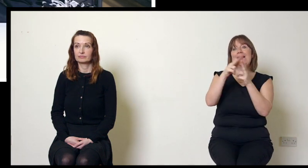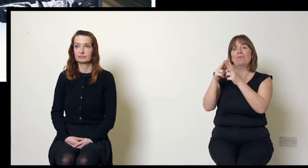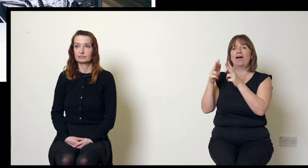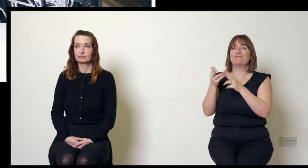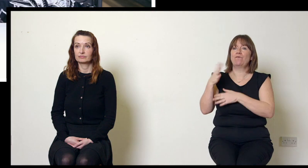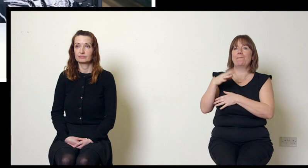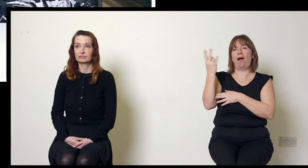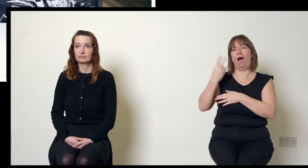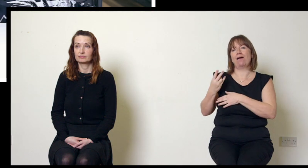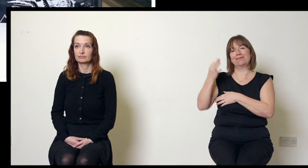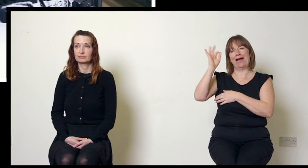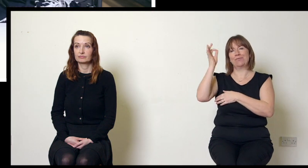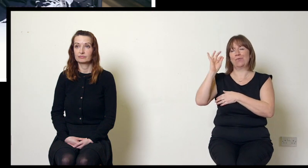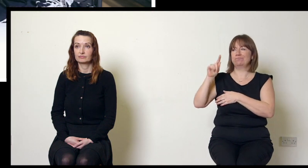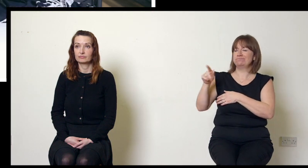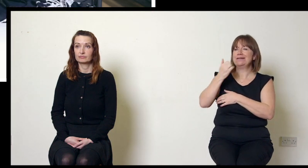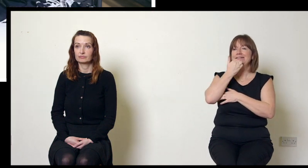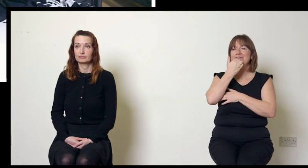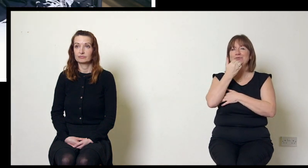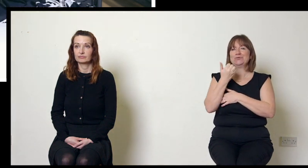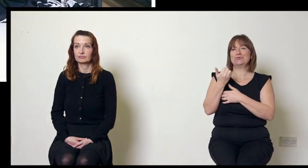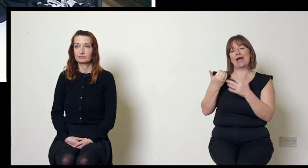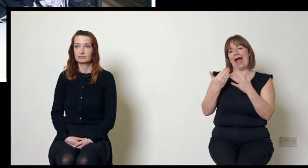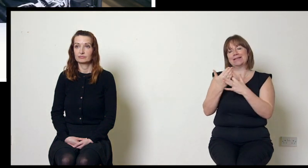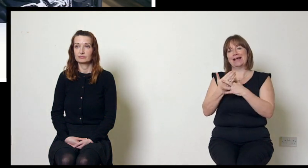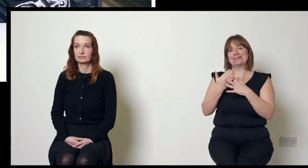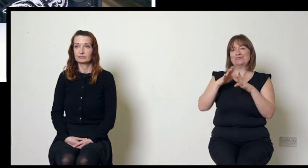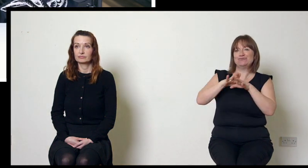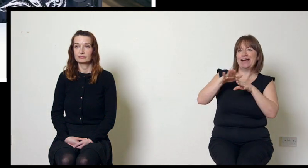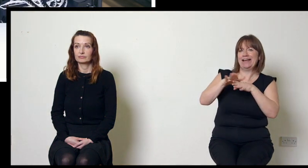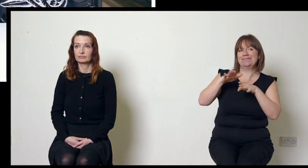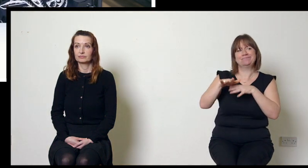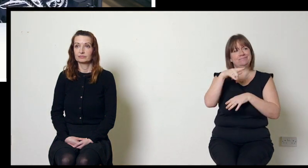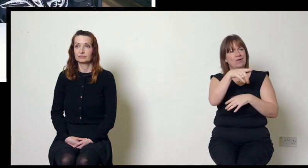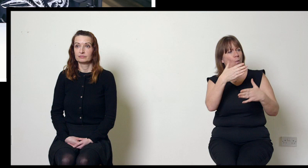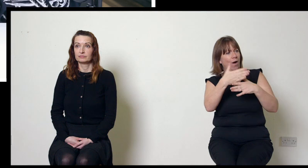So they did some digital access training and like we've been working with you for a fair amount of time by that point.